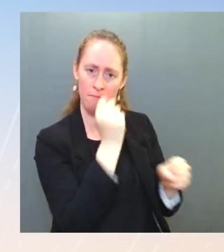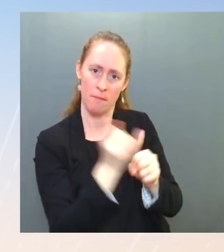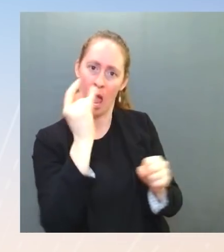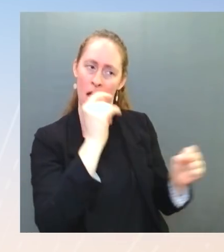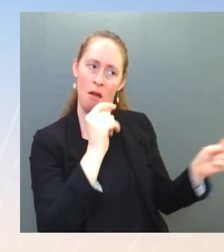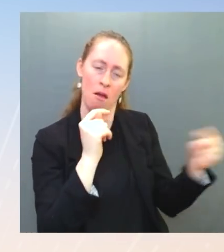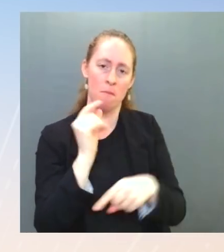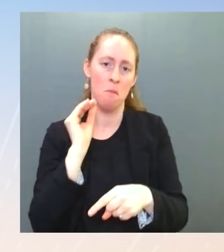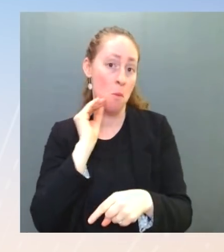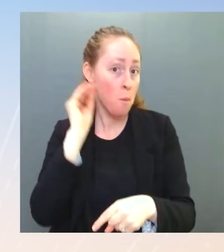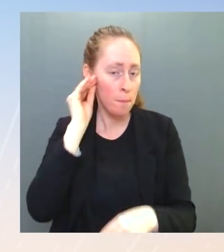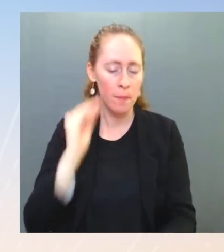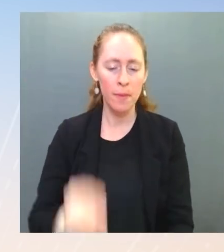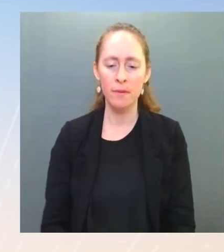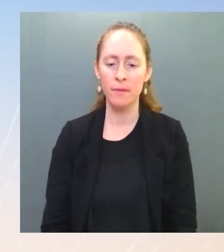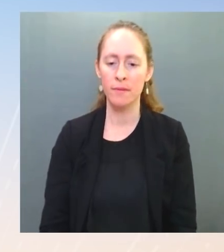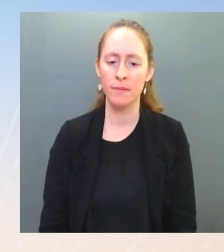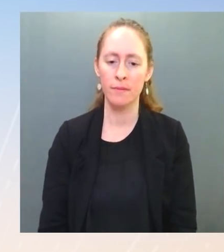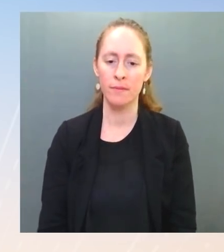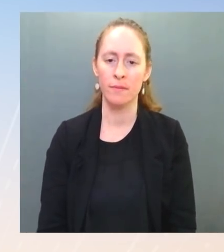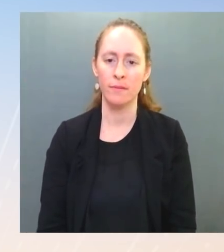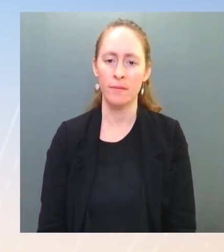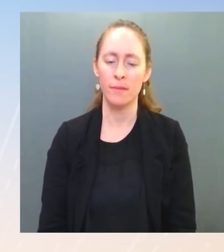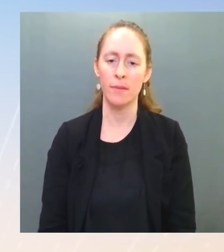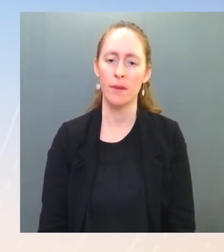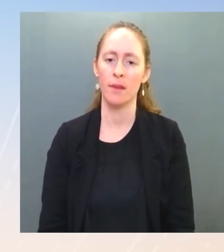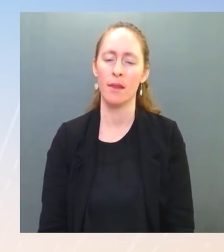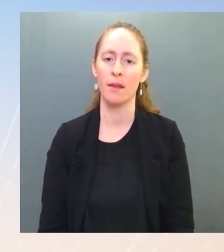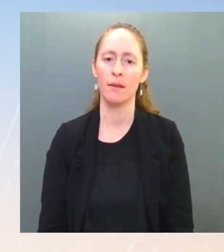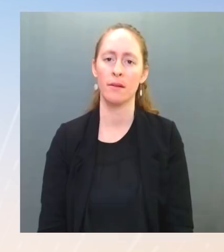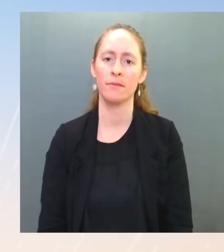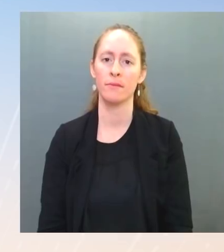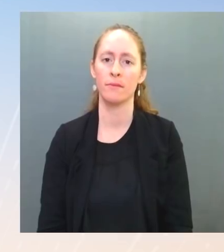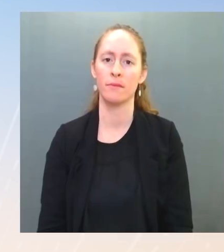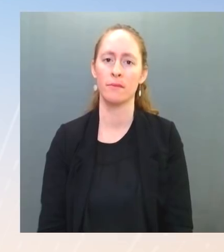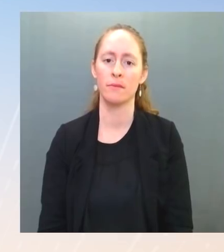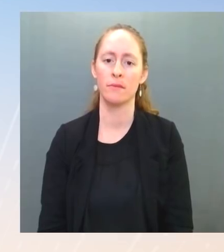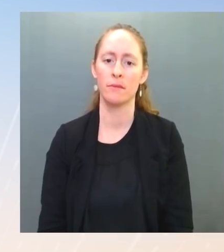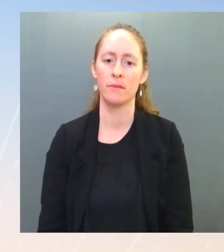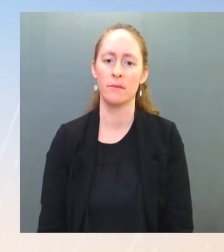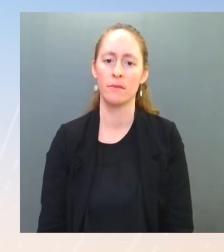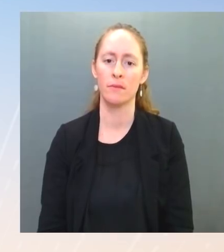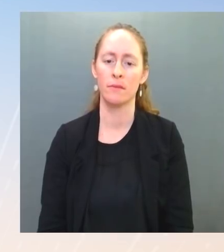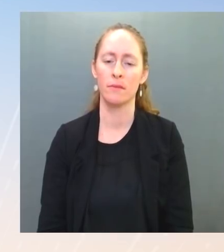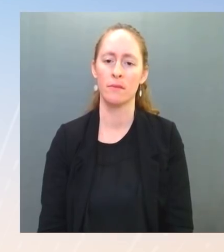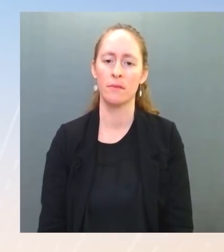doesn't appear to have the votes for confirmation right now, is there any concern around that?